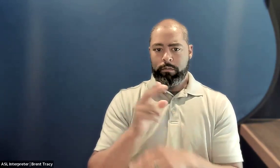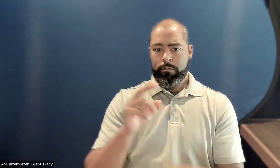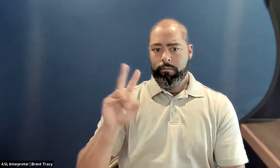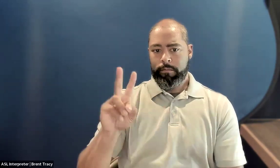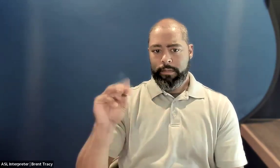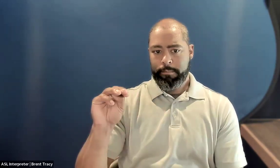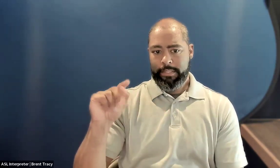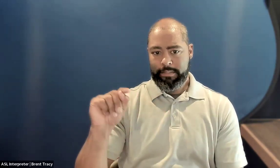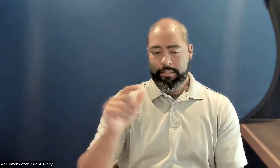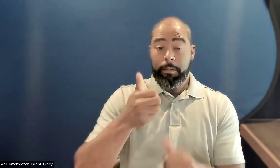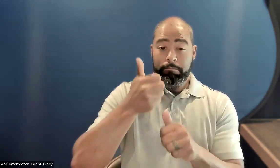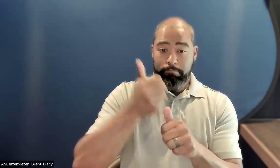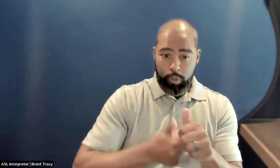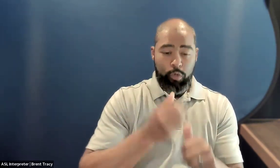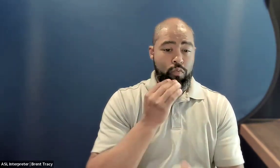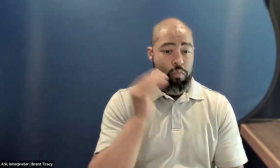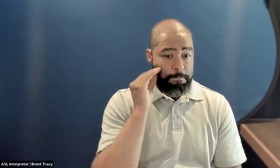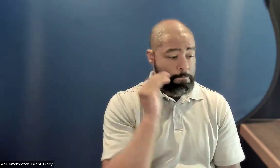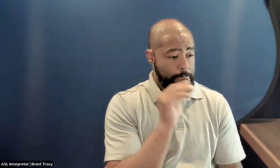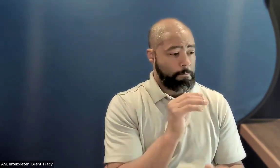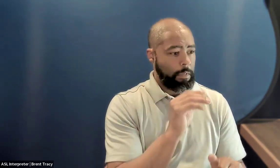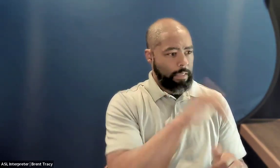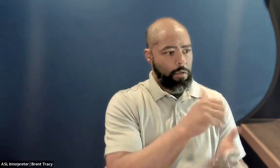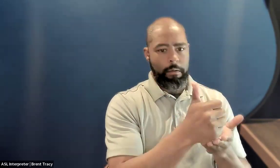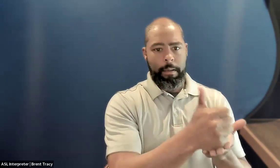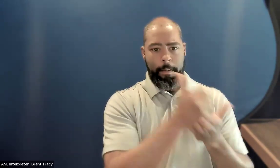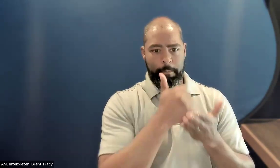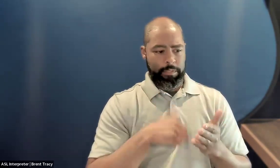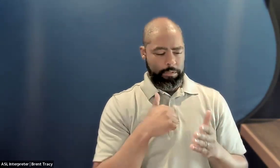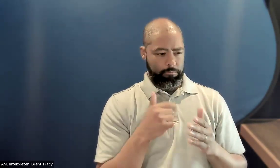out, opt out strategies as well for projects making a high level